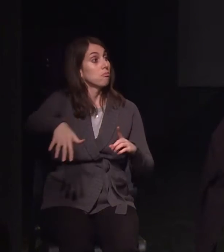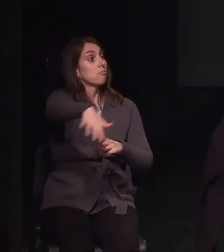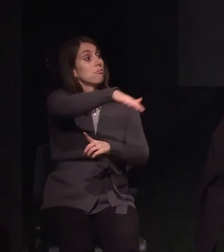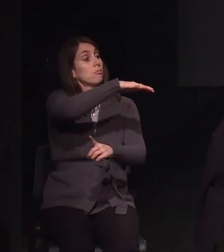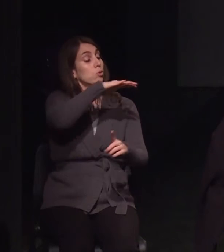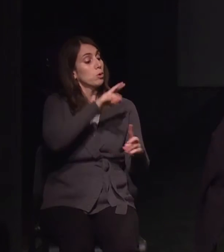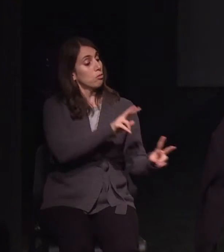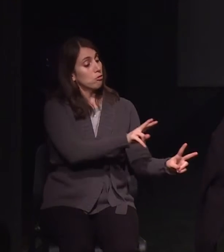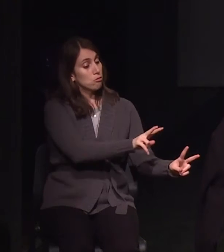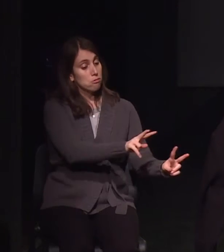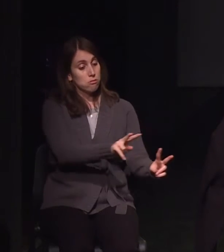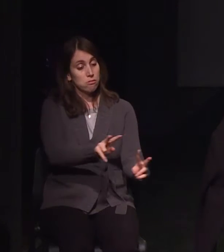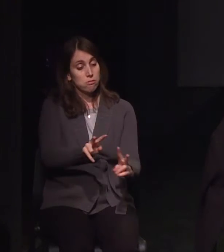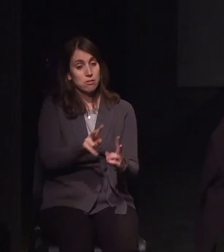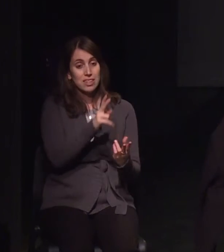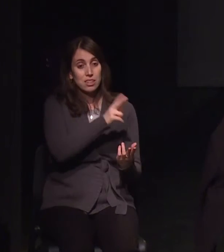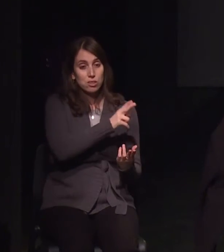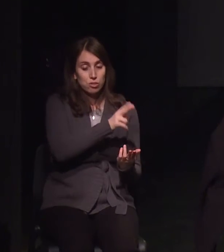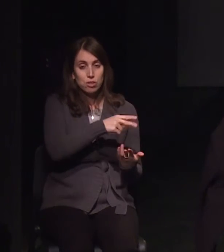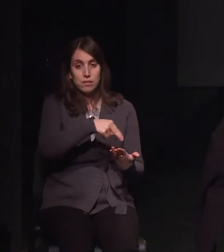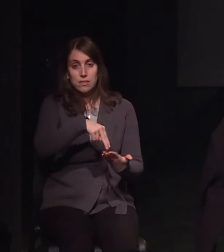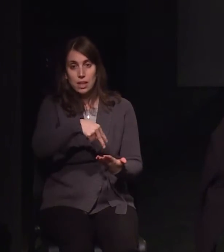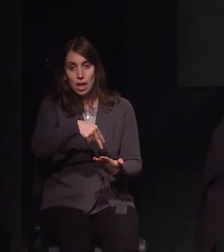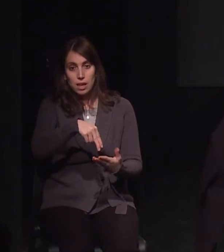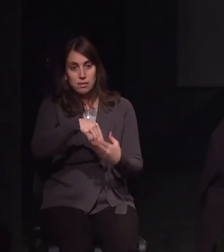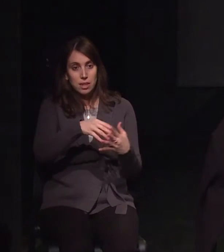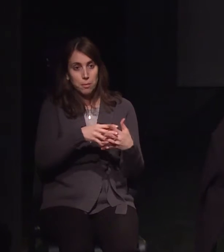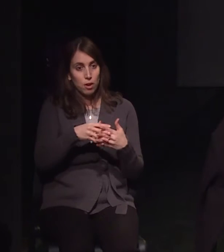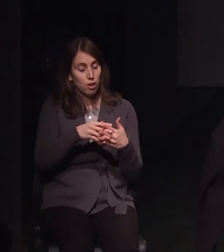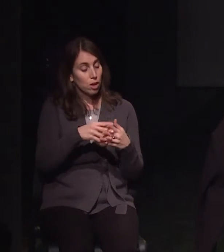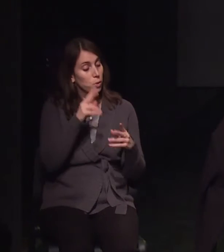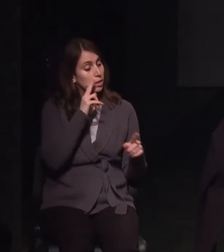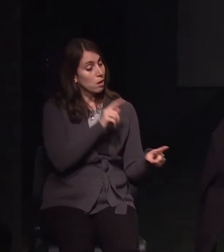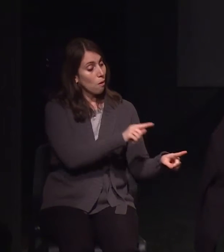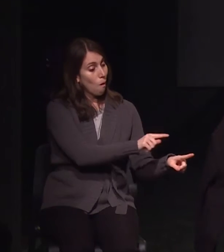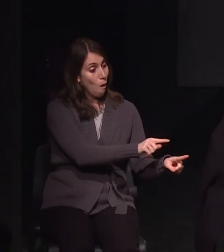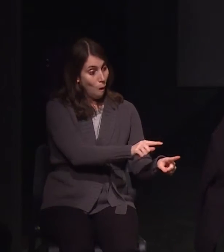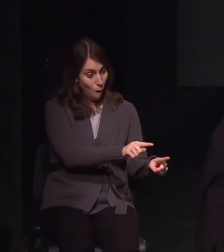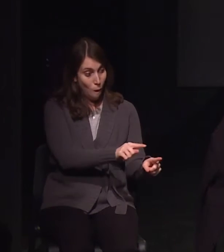we can see times where there’s what we call the ‘dance boom’, there’s all this interest